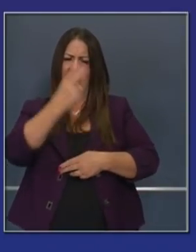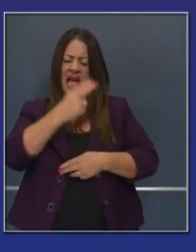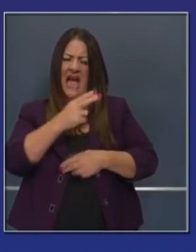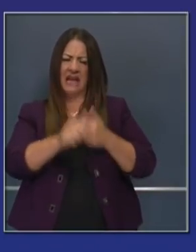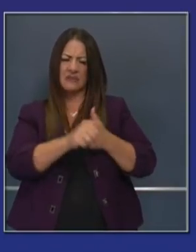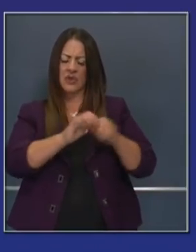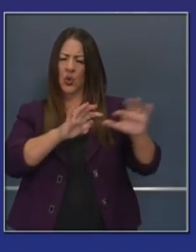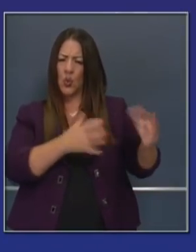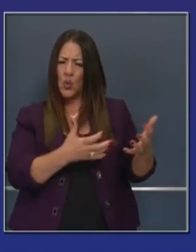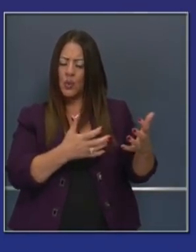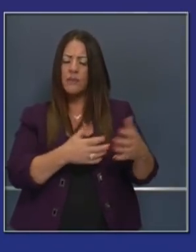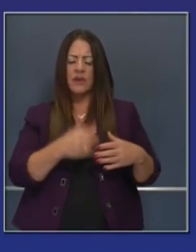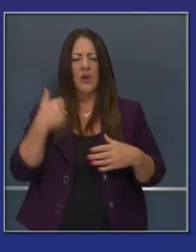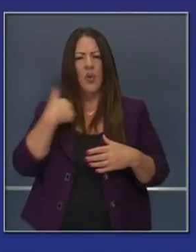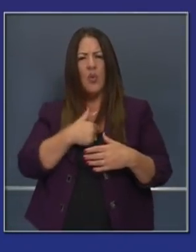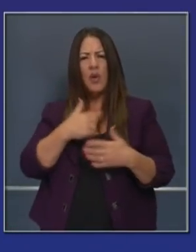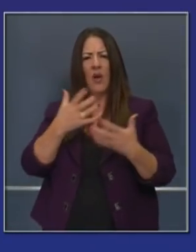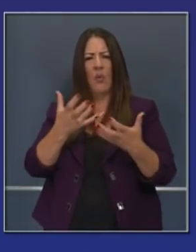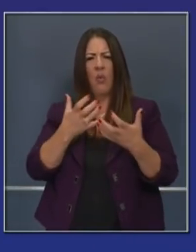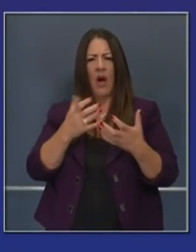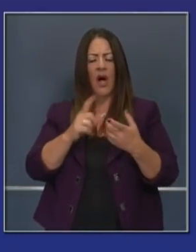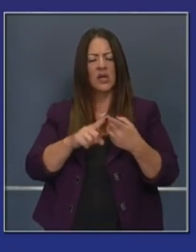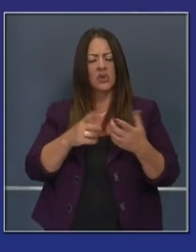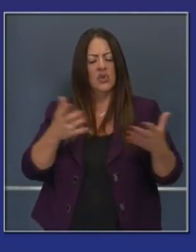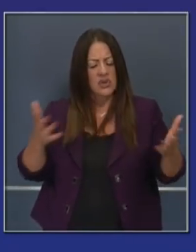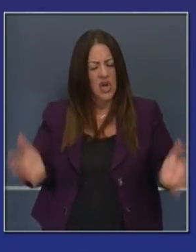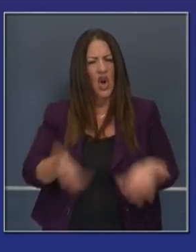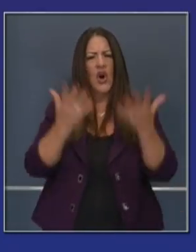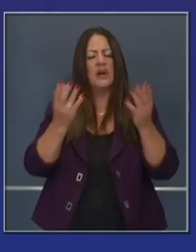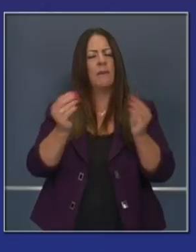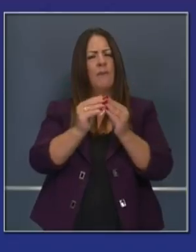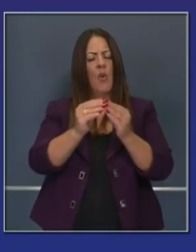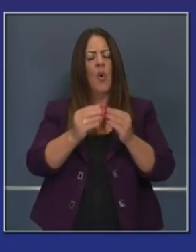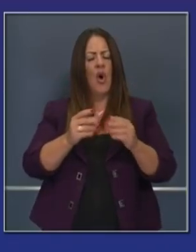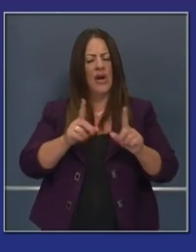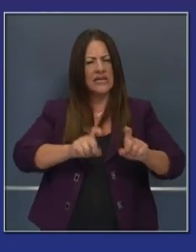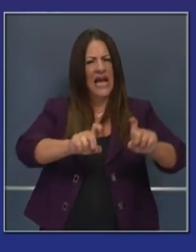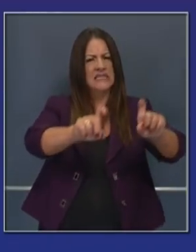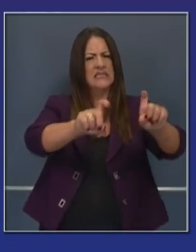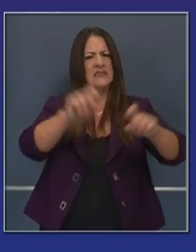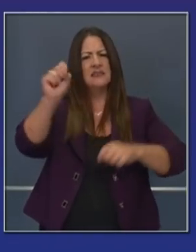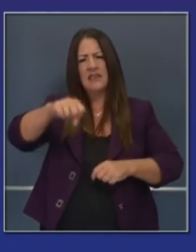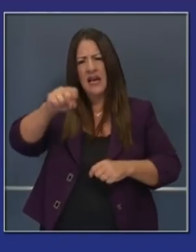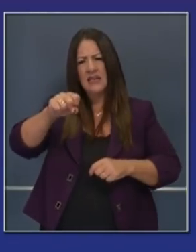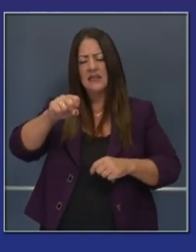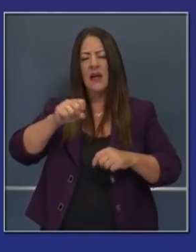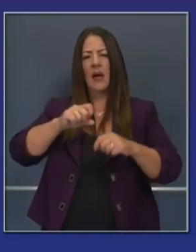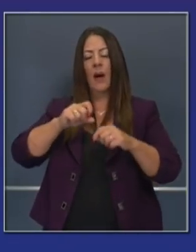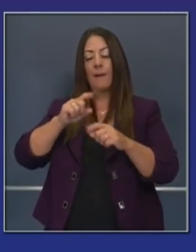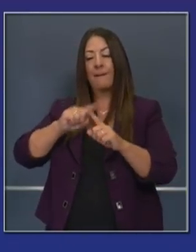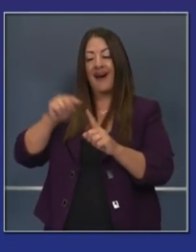RELATED TO THEIR ISOLATION OR QUARANTINE OR MEDICAL NEEDS. THAT'S THE PURPOSE OF TESTING. NOTHING TO BE ASHAMED OF. WE WANT TO SUBSTANTIALLY